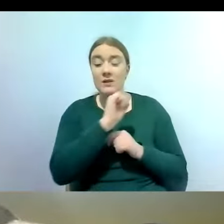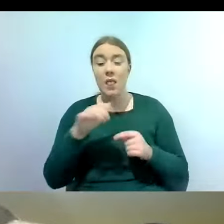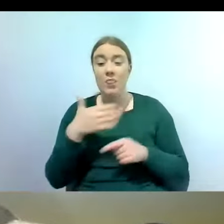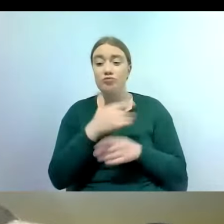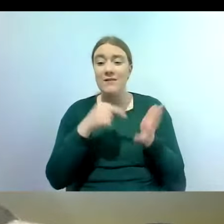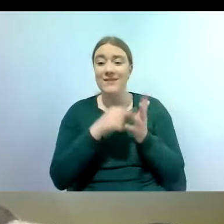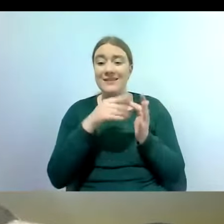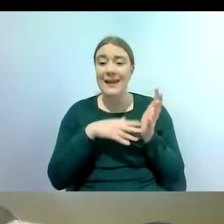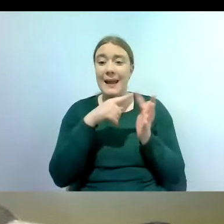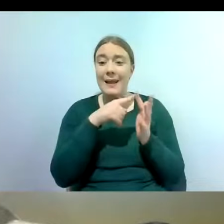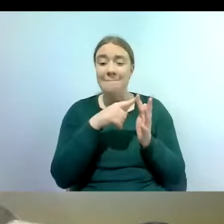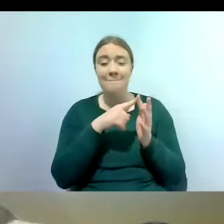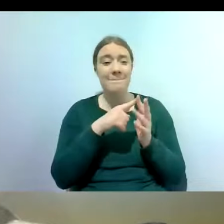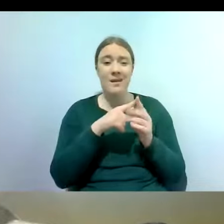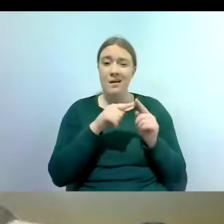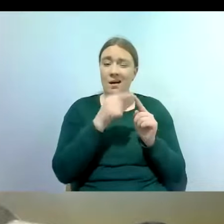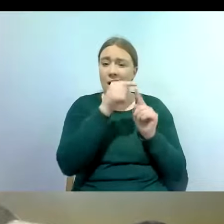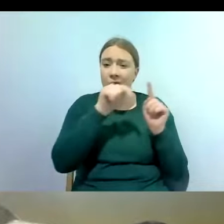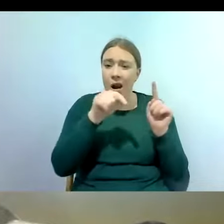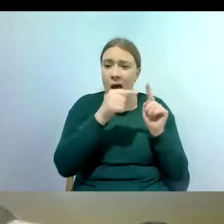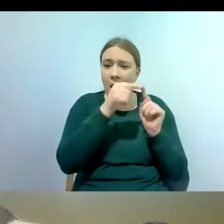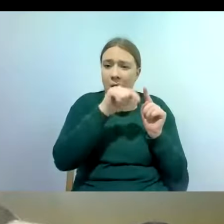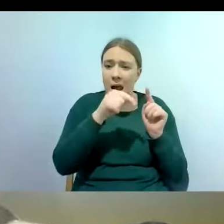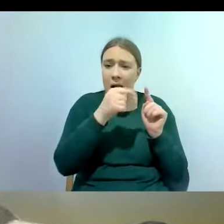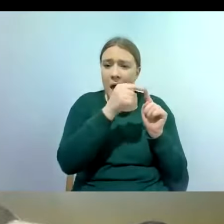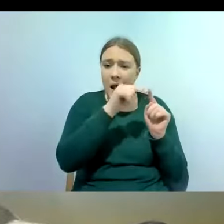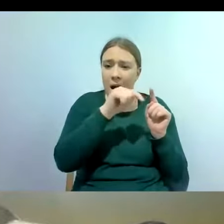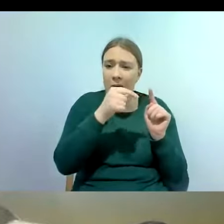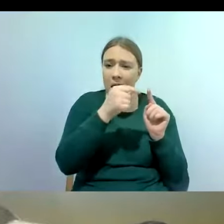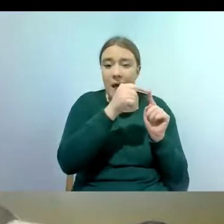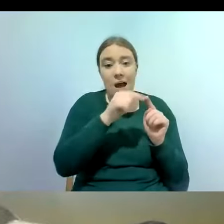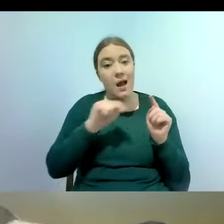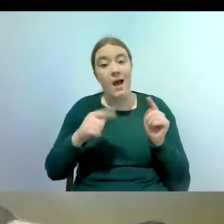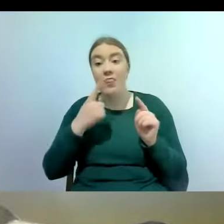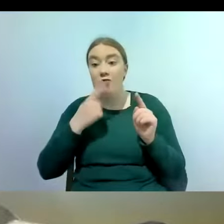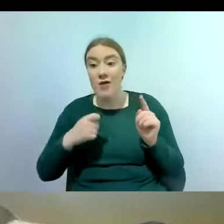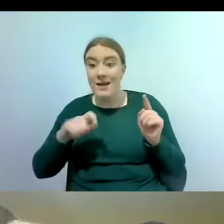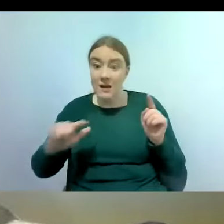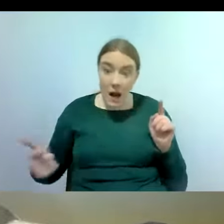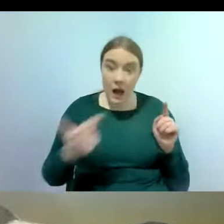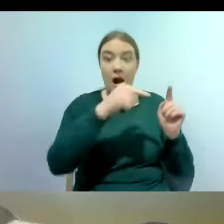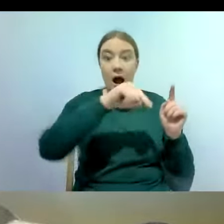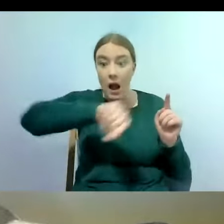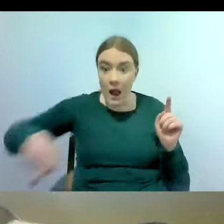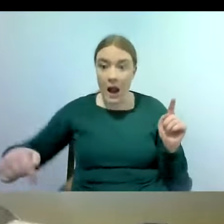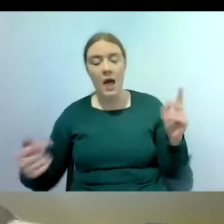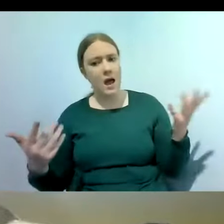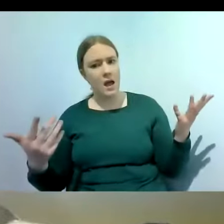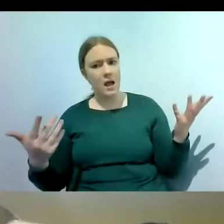moving relatively little and i've tried to to try and tease out uh the drivers of these differences